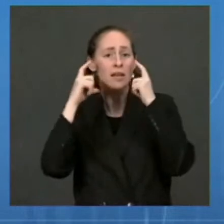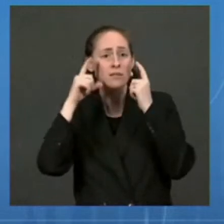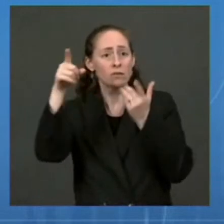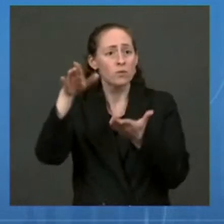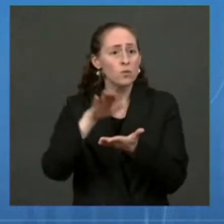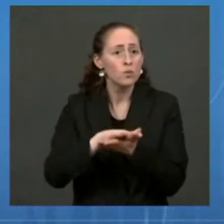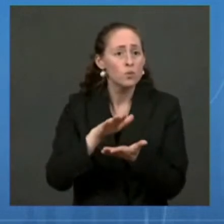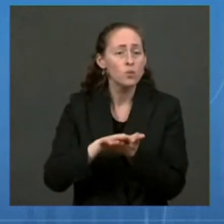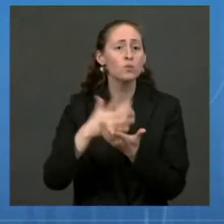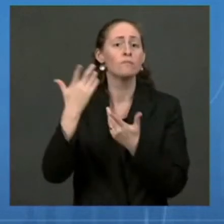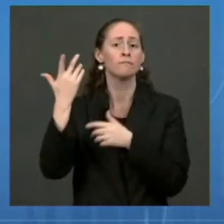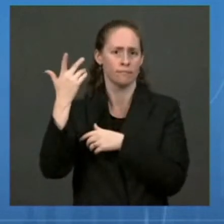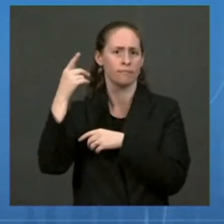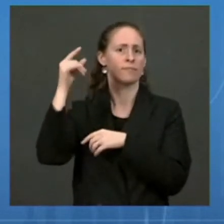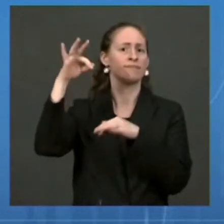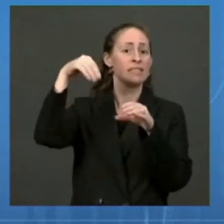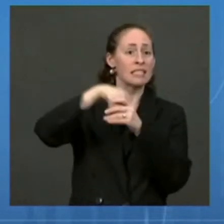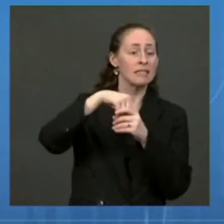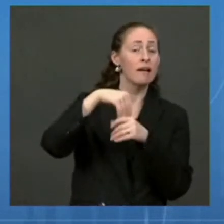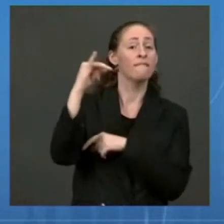BE ELIGIBLE FOR VACCINATION THEMSELVES. WAS CONTINUE THE FIRST CHILDREN